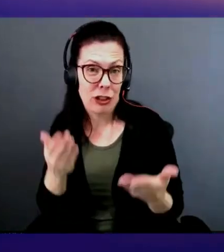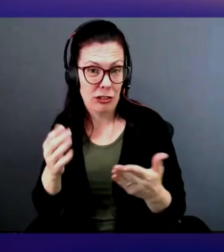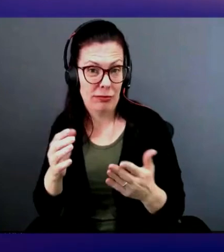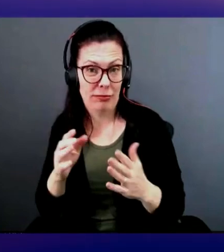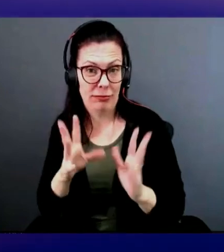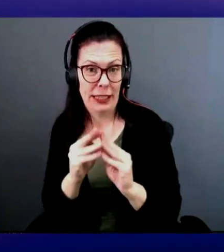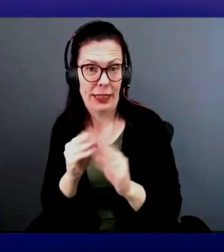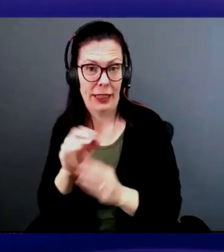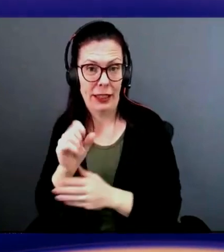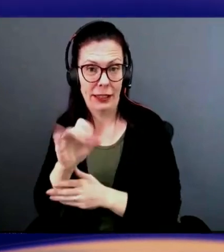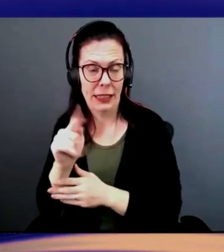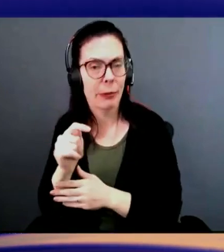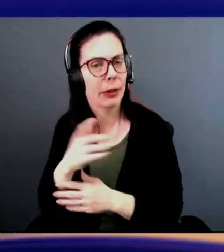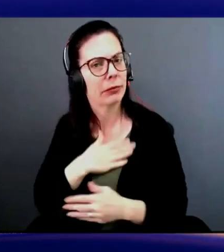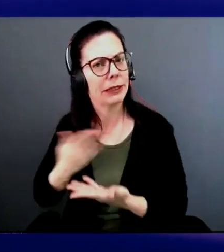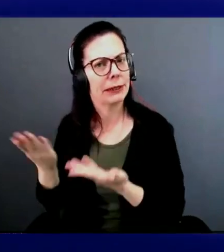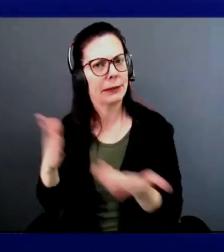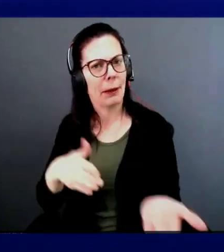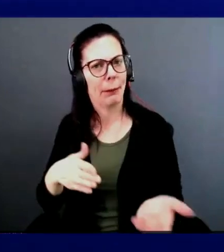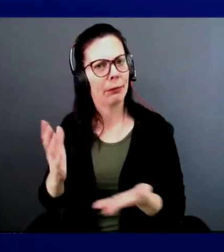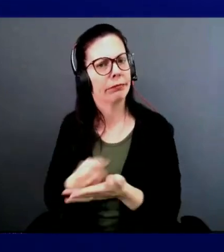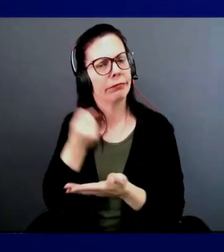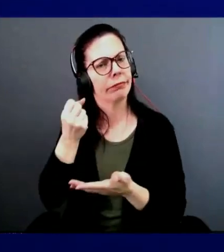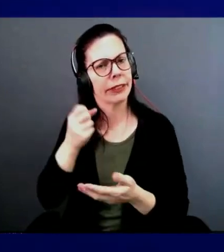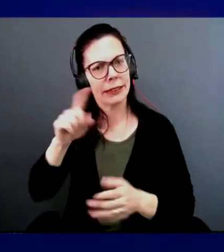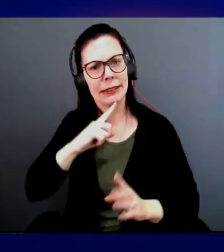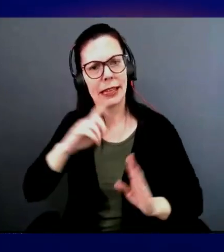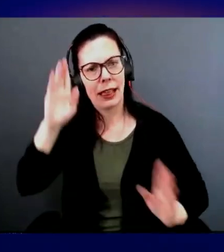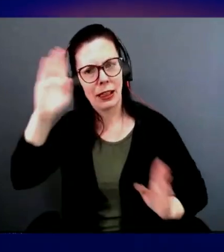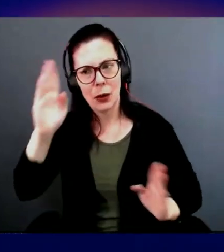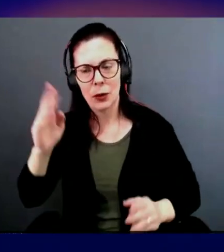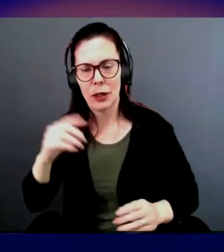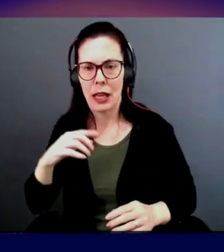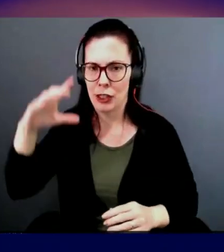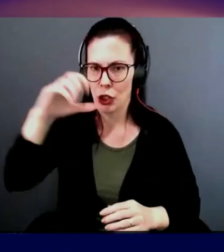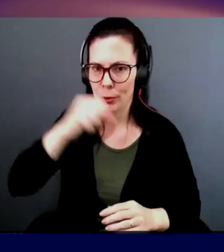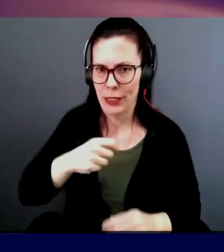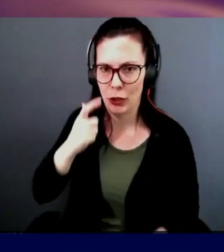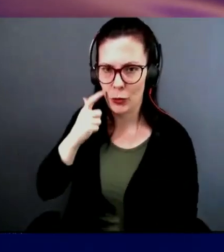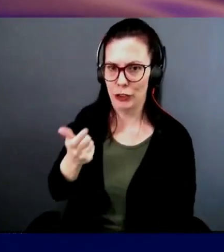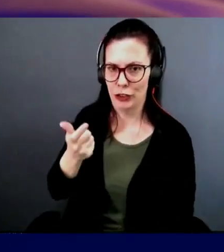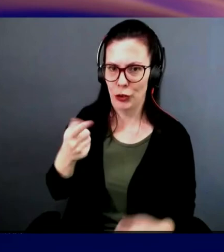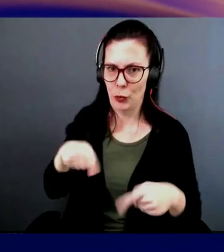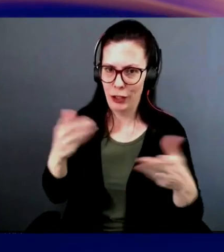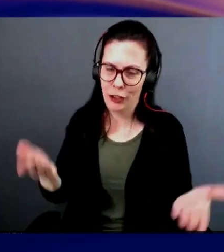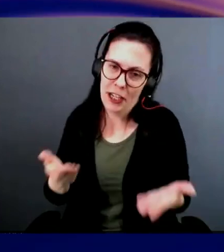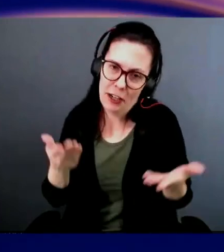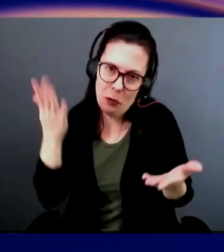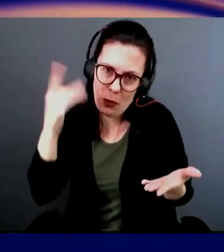feel free to stop by and say hello assuming you're watching this at the same time while you're at the summit. Why not?